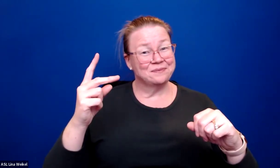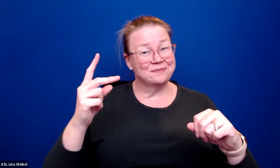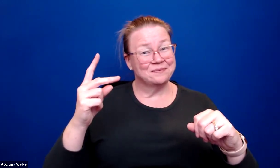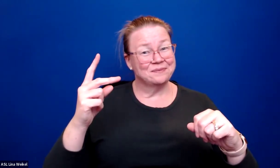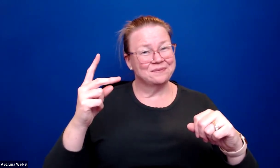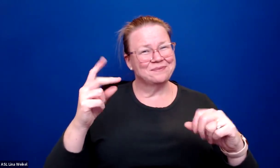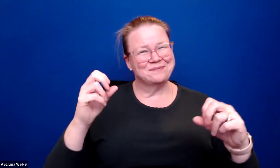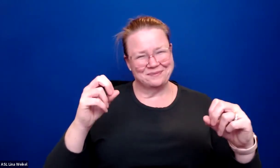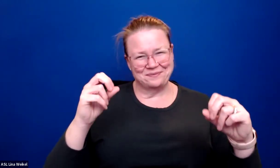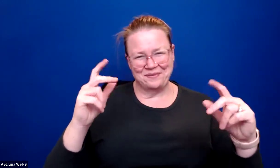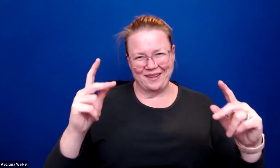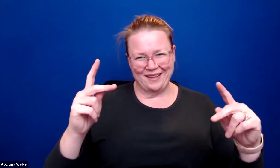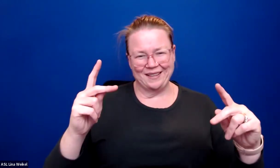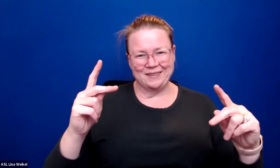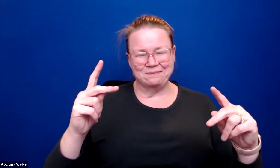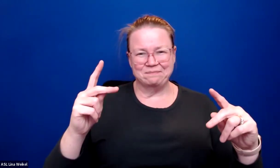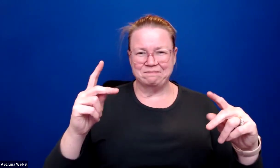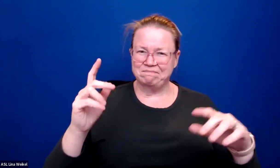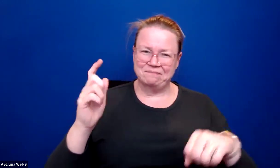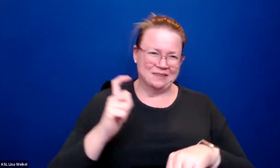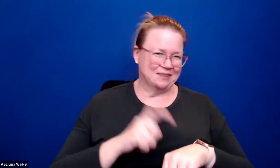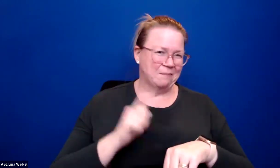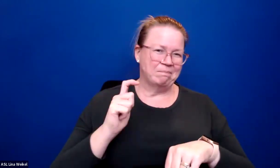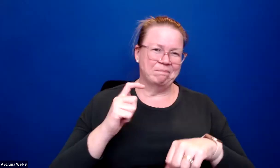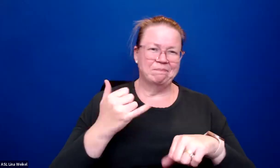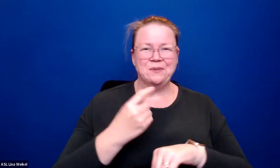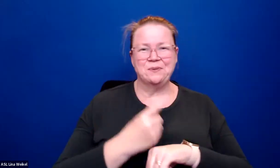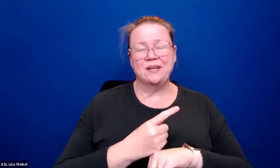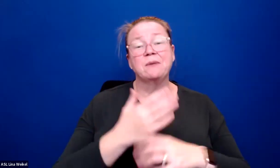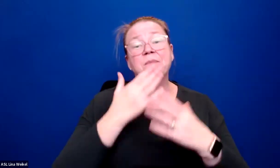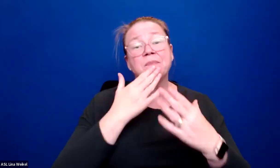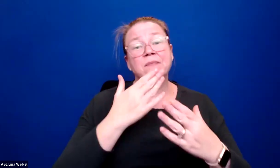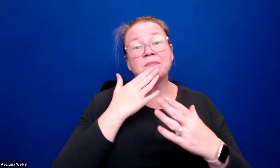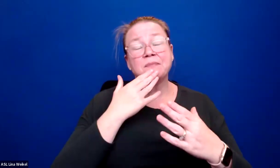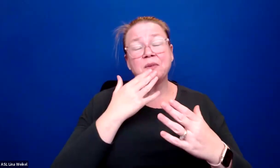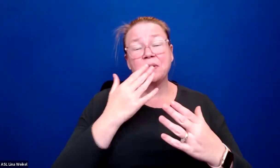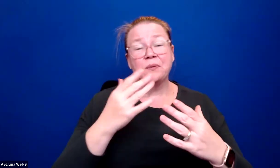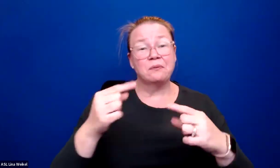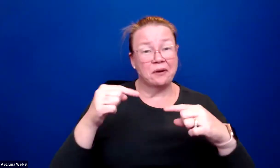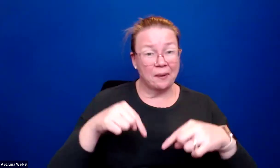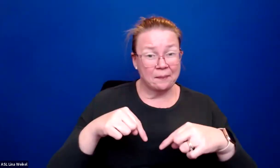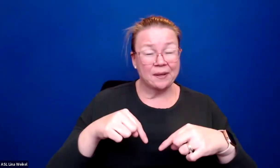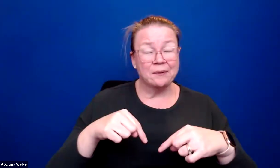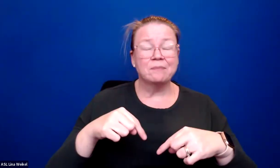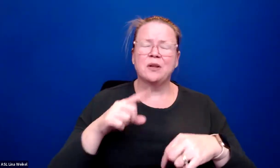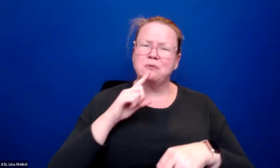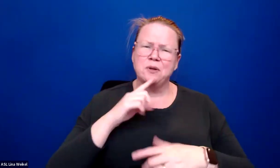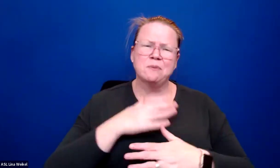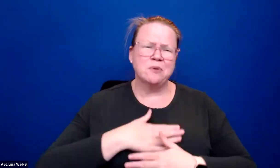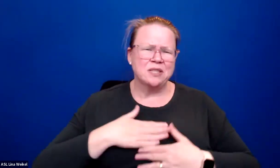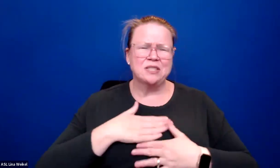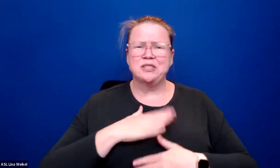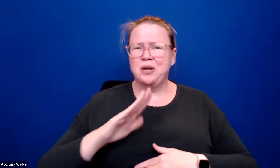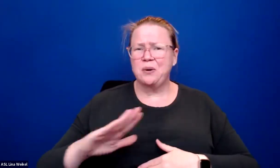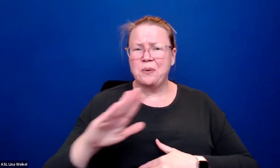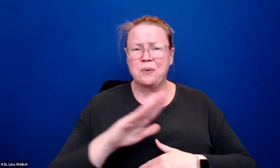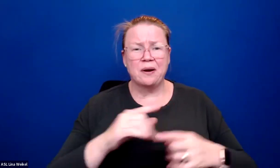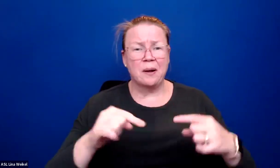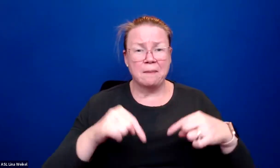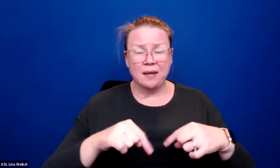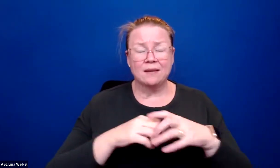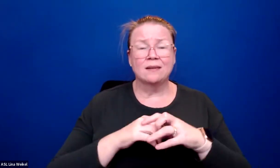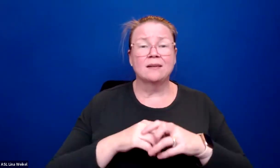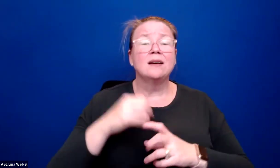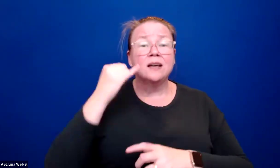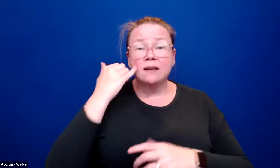Elissa w/ APRIL: Okay, I'm gonna call it for today. Thank you all for show for being here. I truly appreciate you coming. If you have